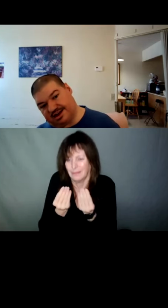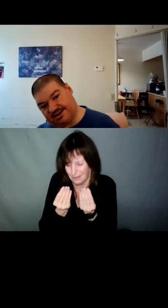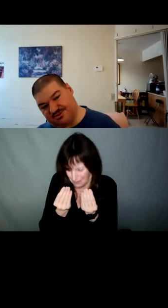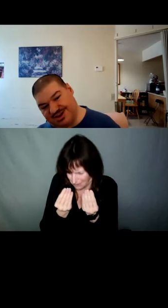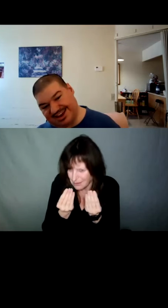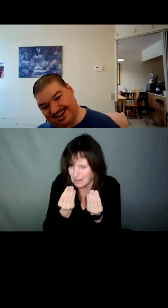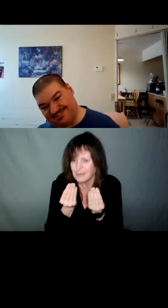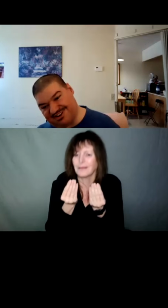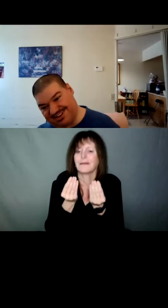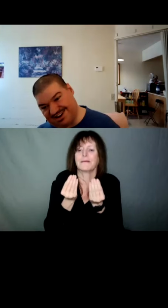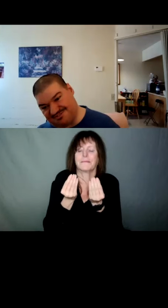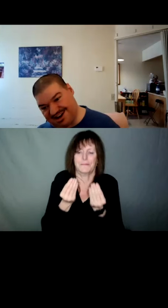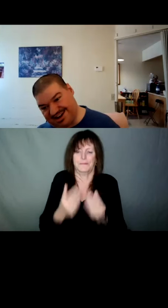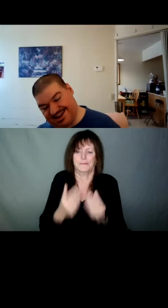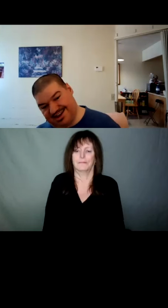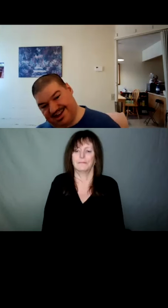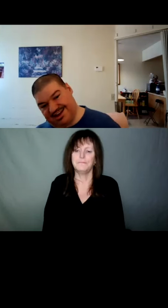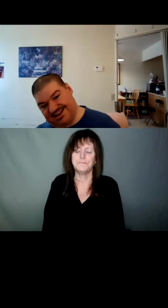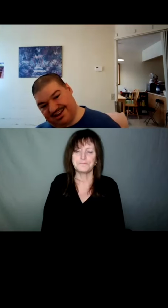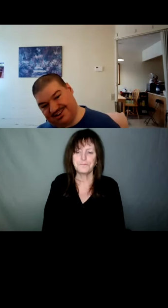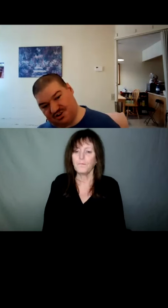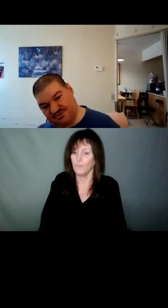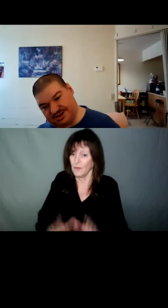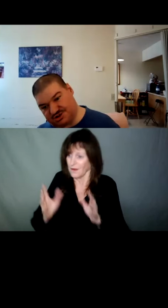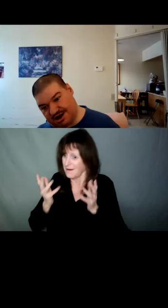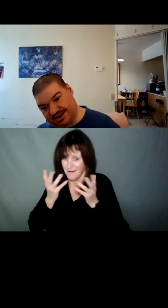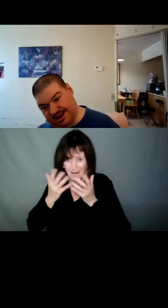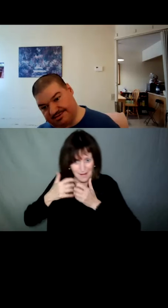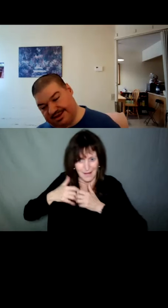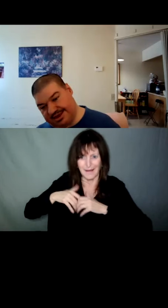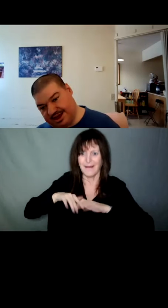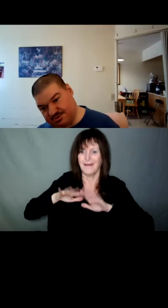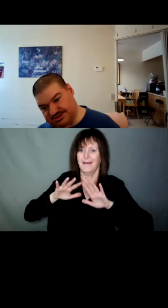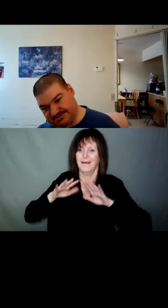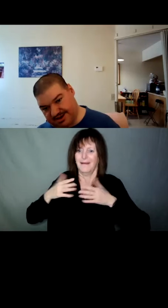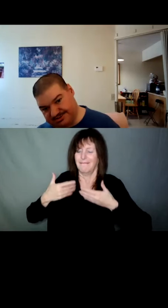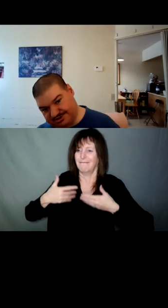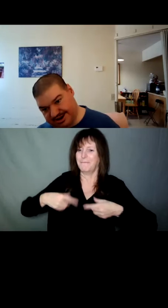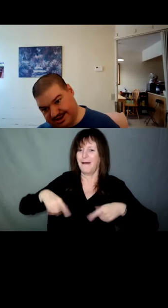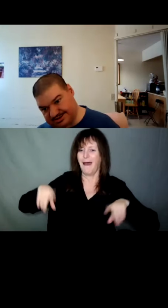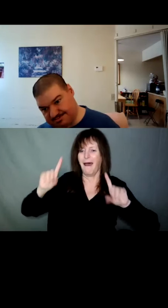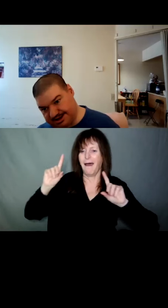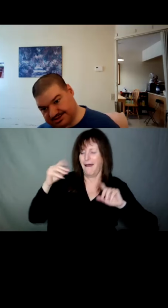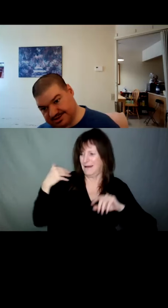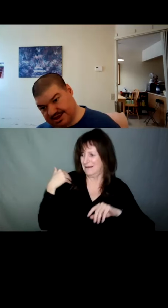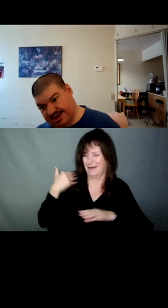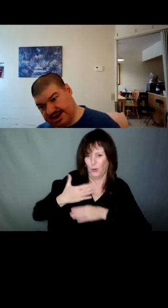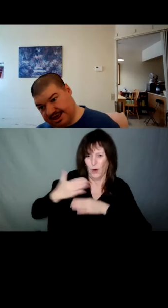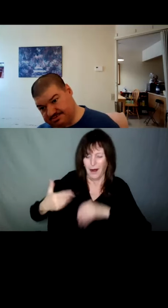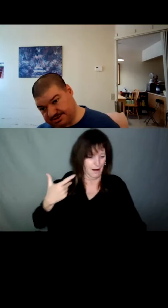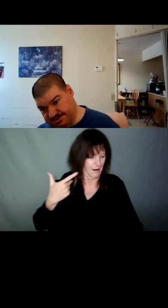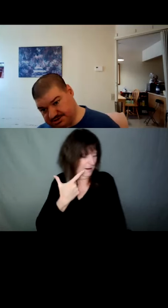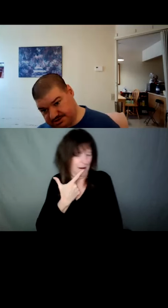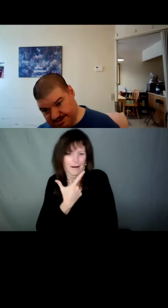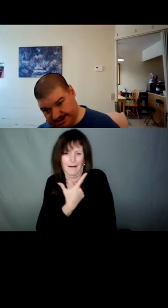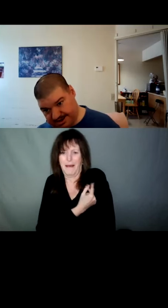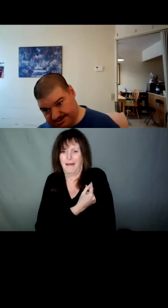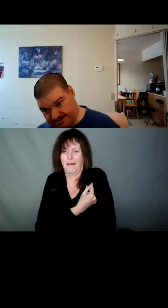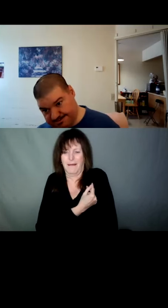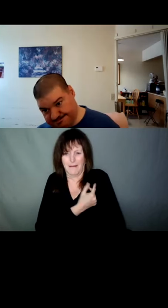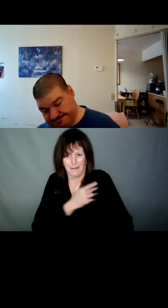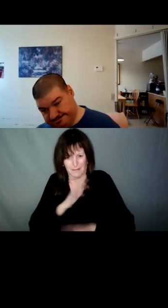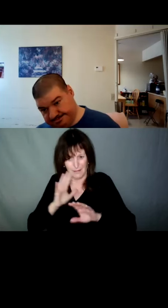ID using a passport.